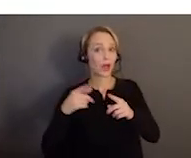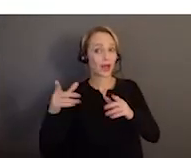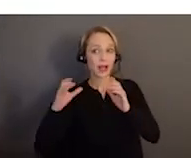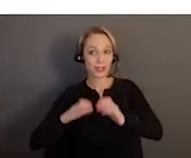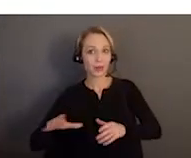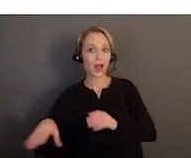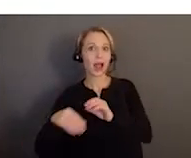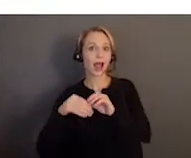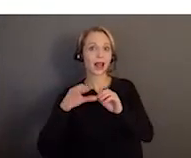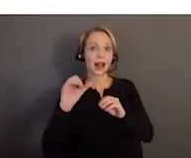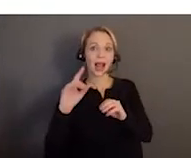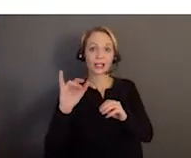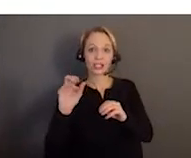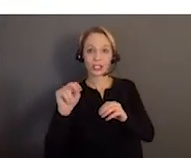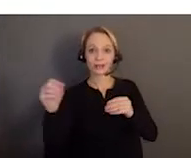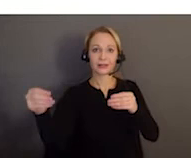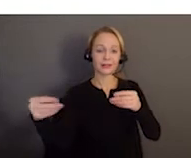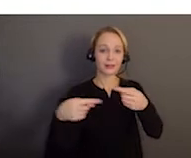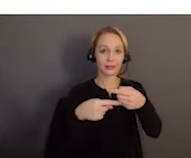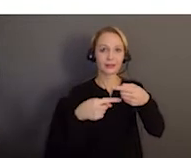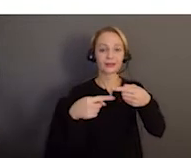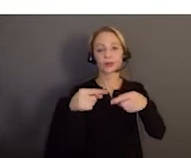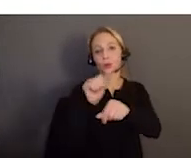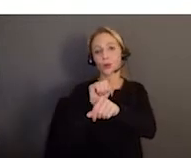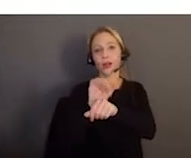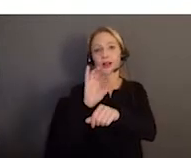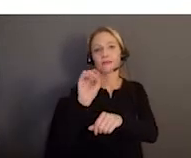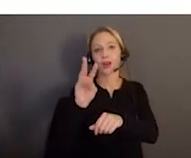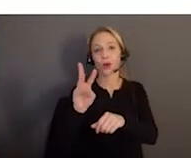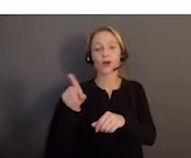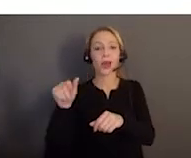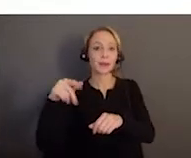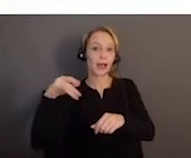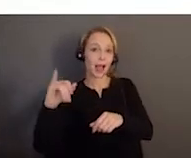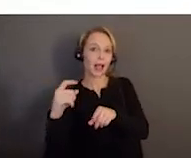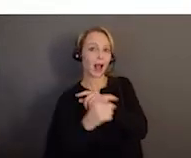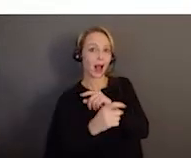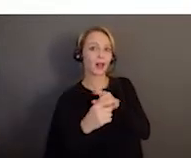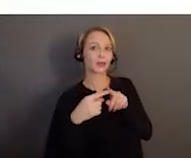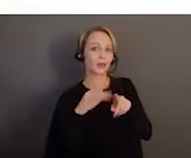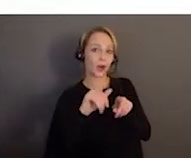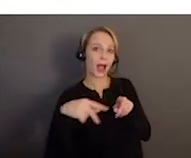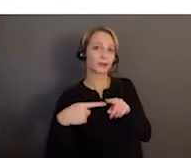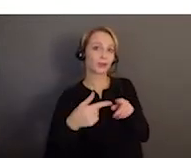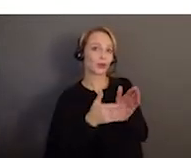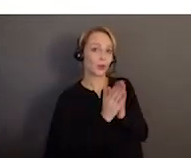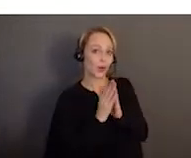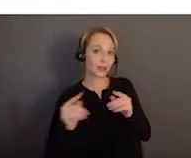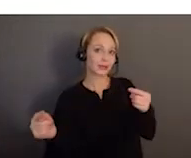ACTION TO THE WORK FLOW AND THE CALL MADE TO YOUR APP TO REQUEST THESE OPTIONS.